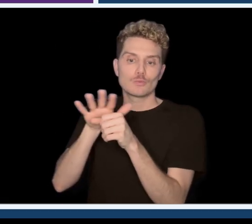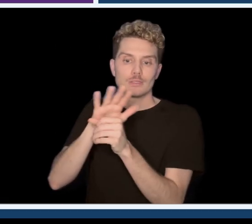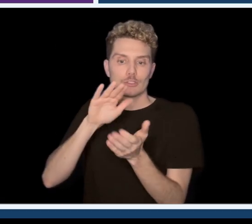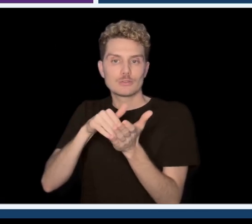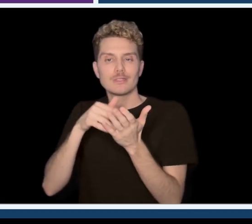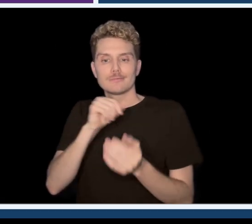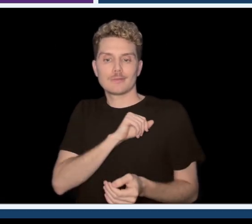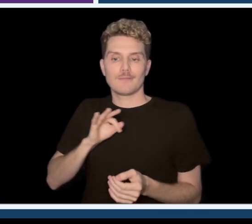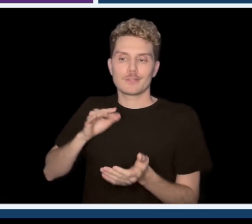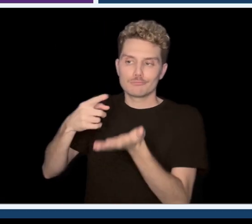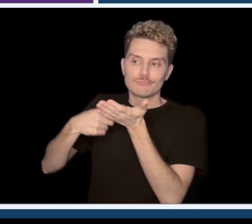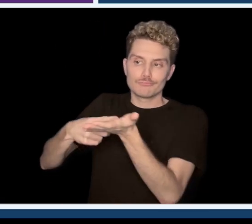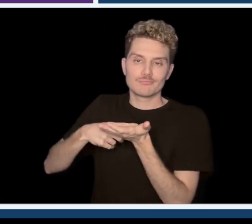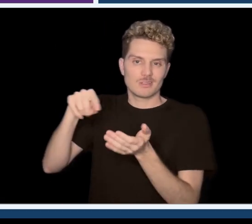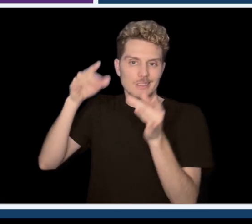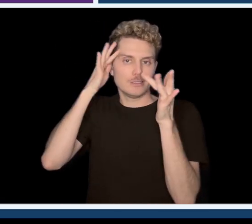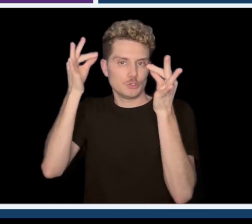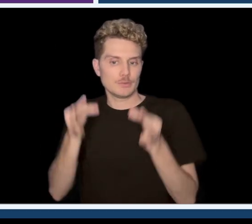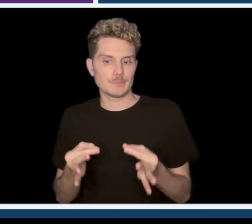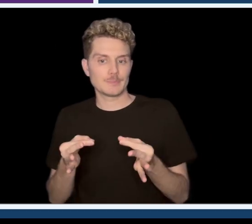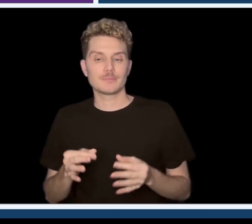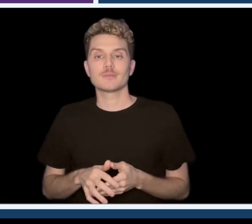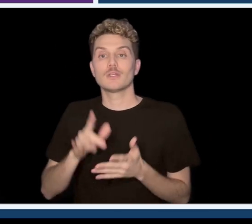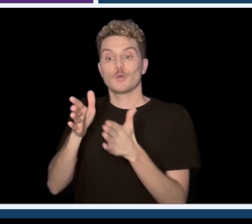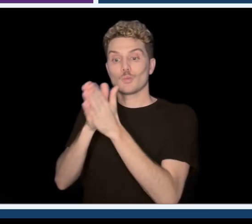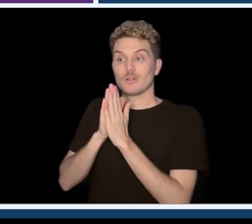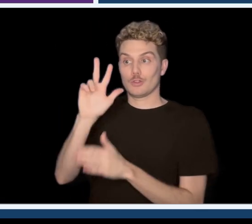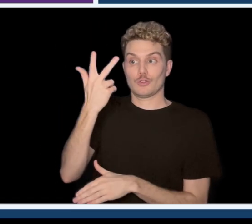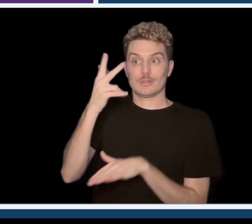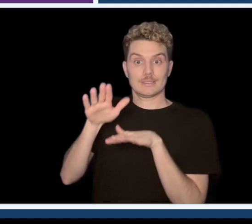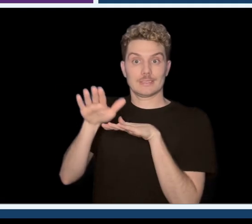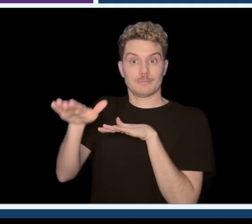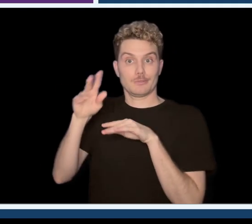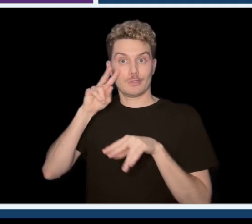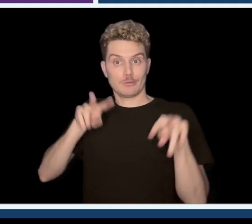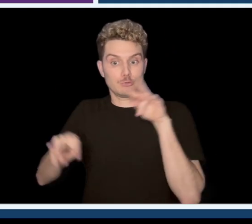staff to talk about determination, request a 3rd Step Review